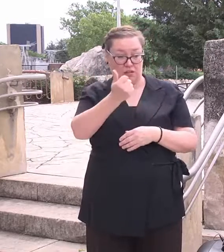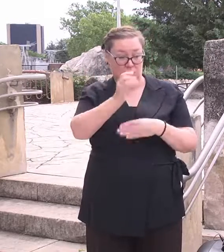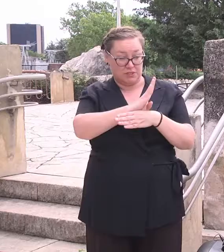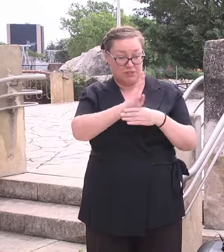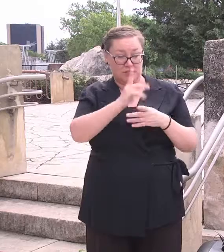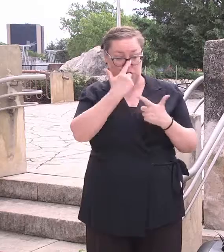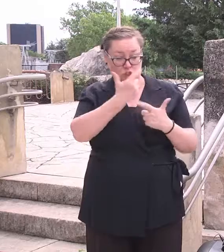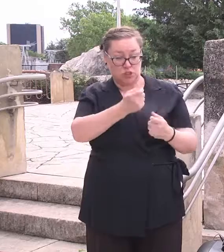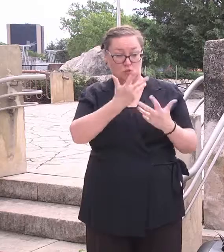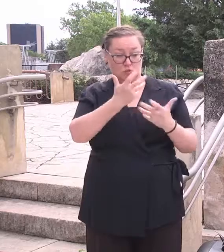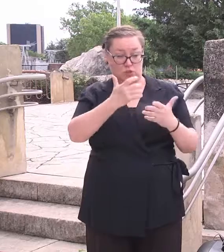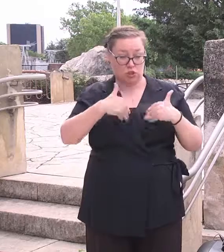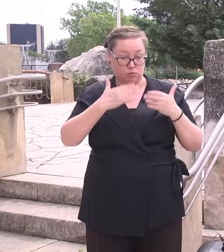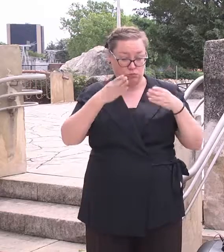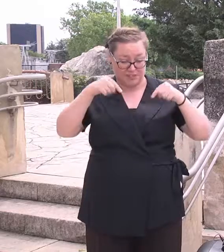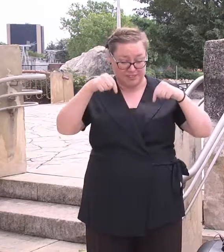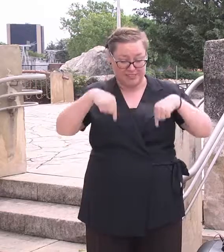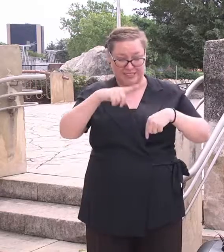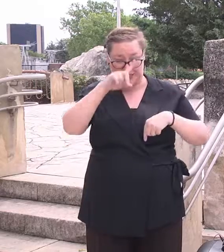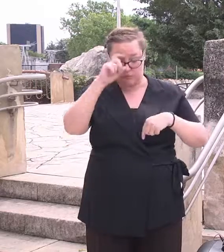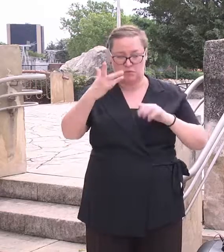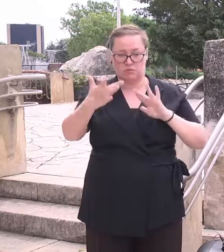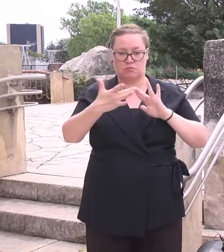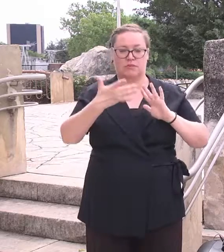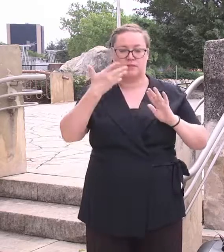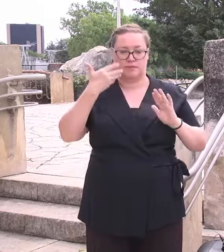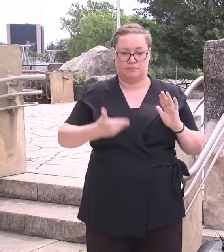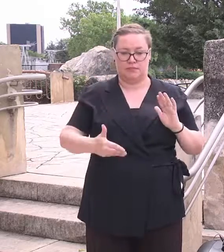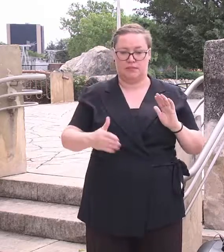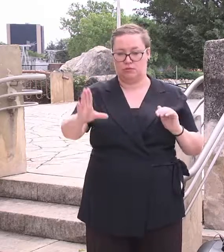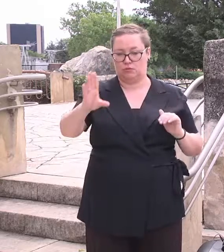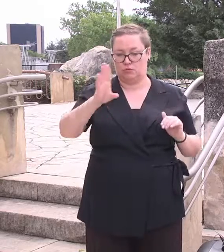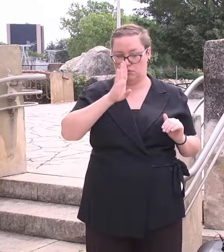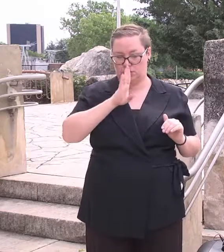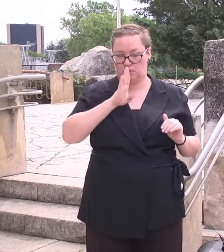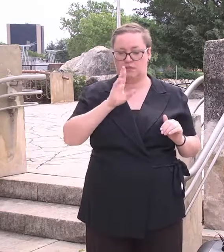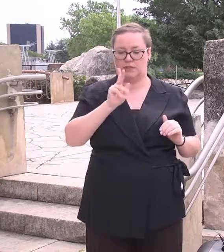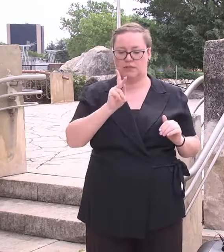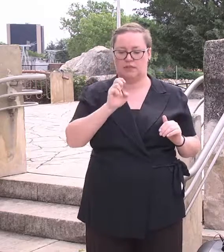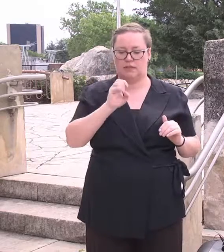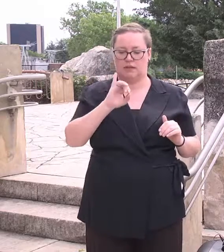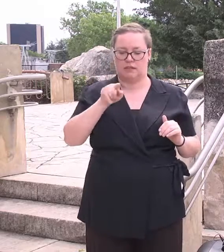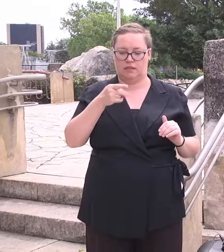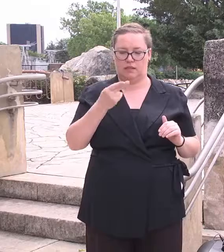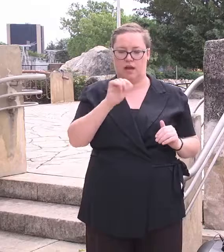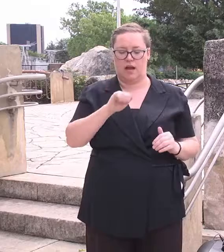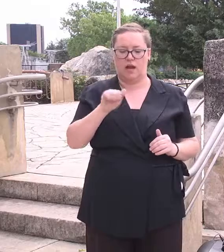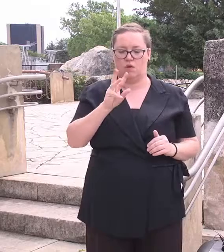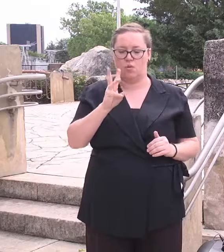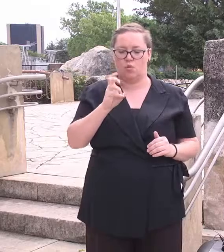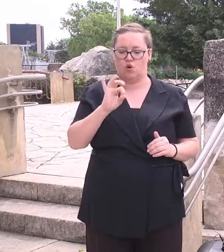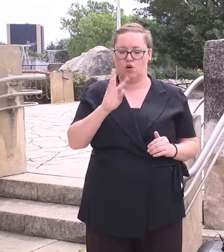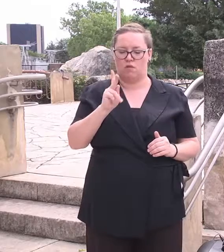with a young person this summer please contact me directly um Keith at workforce.com go to our